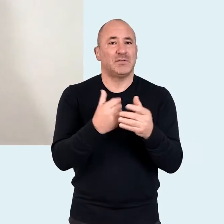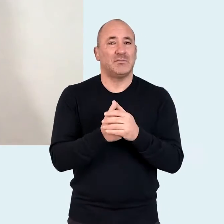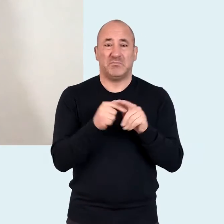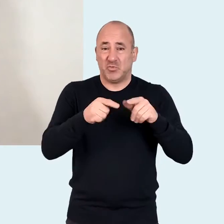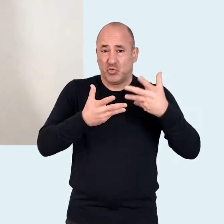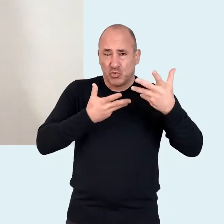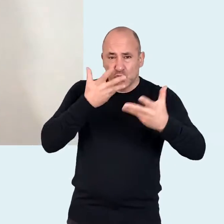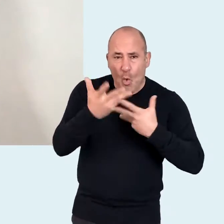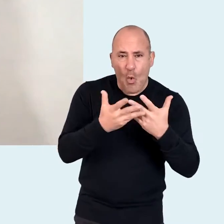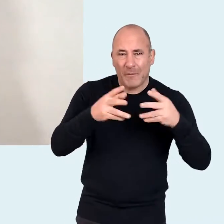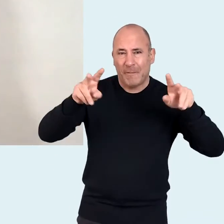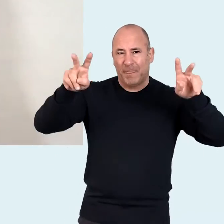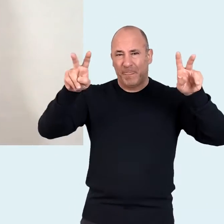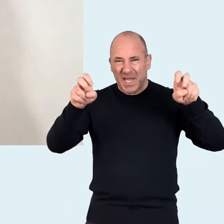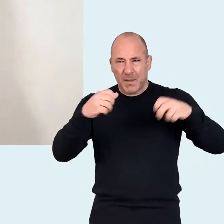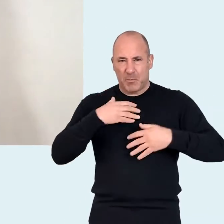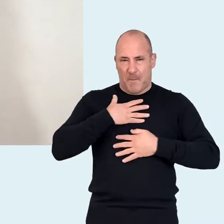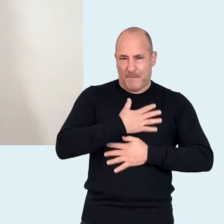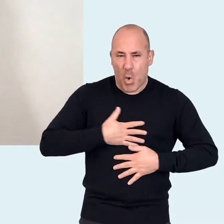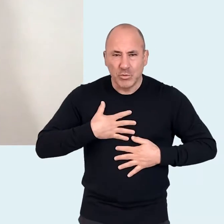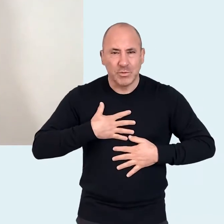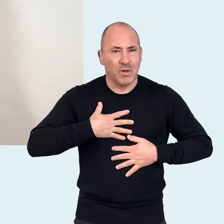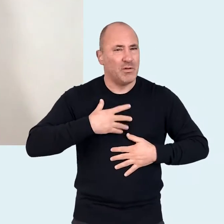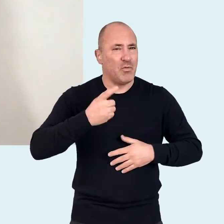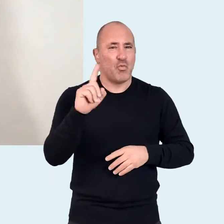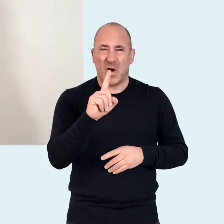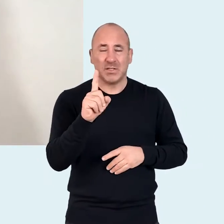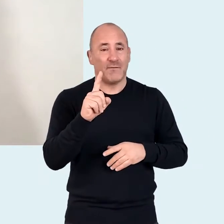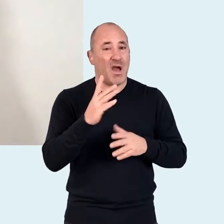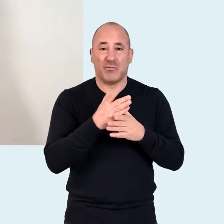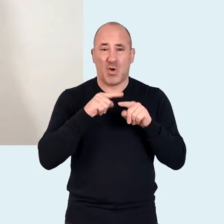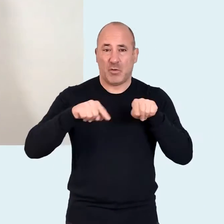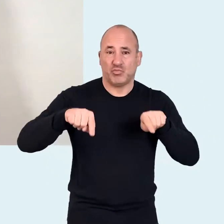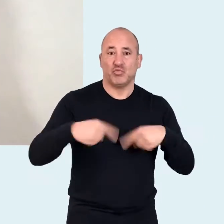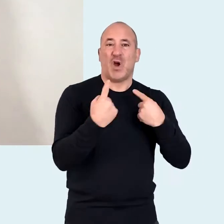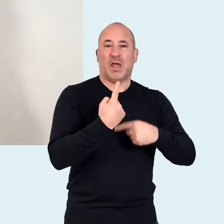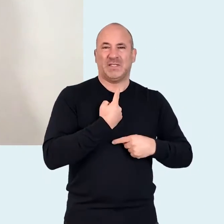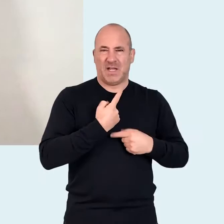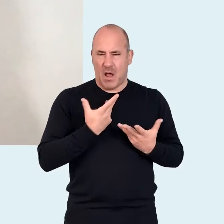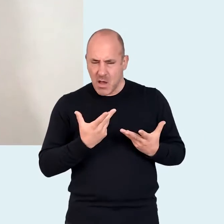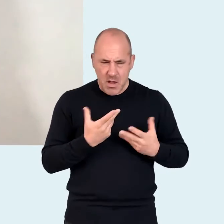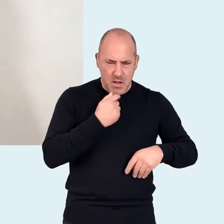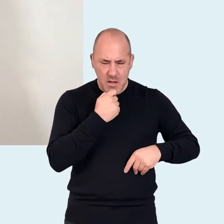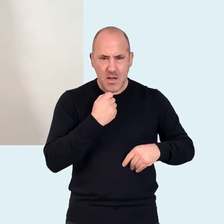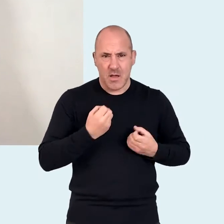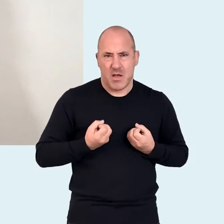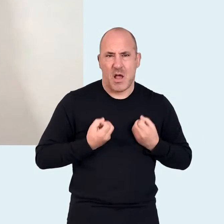an emotion we're trying to express, we'll do it through challenging ourselves creatively